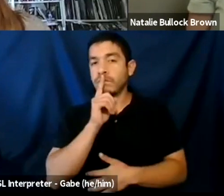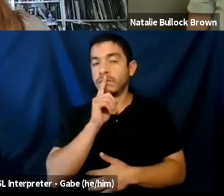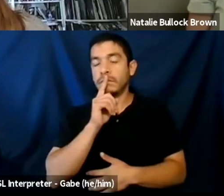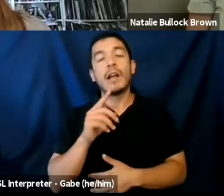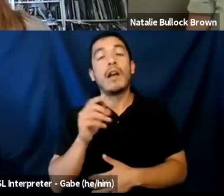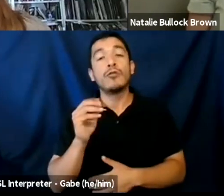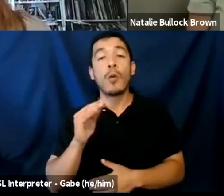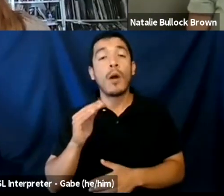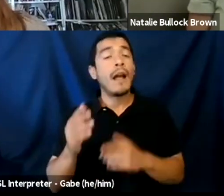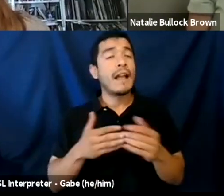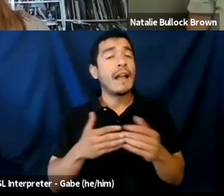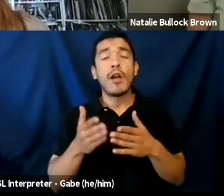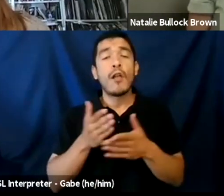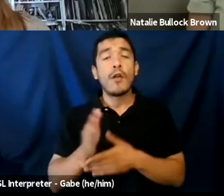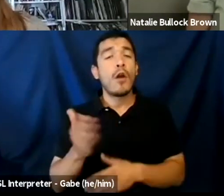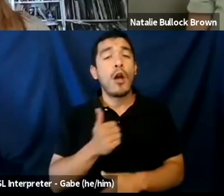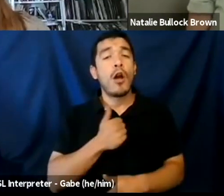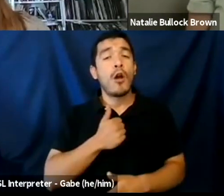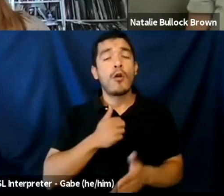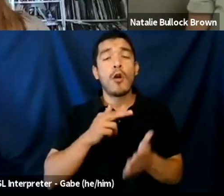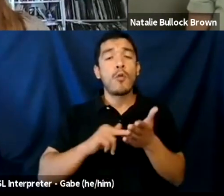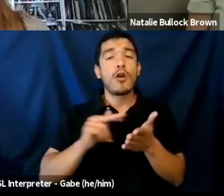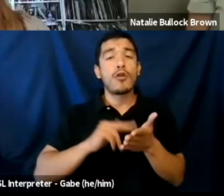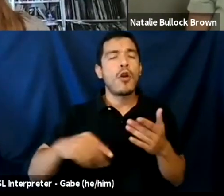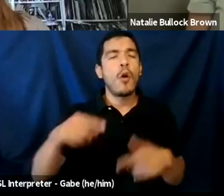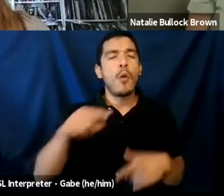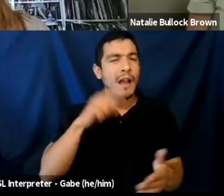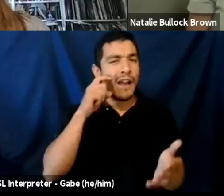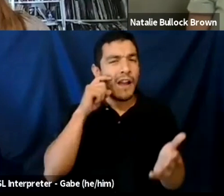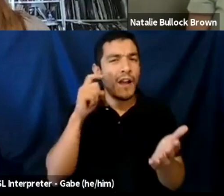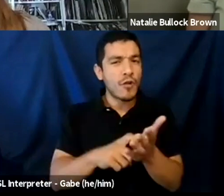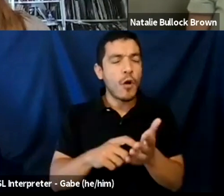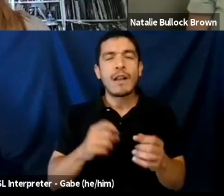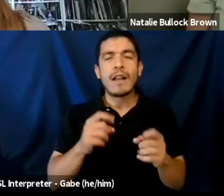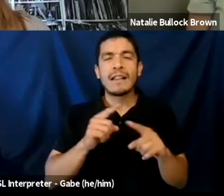we've noticed and identified several barriers to disclosure.